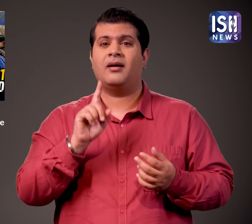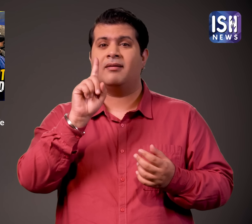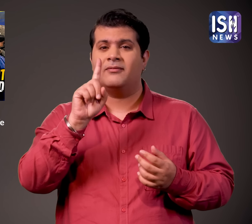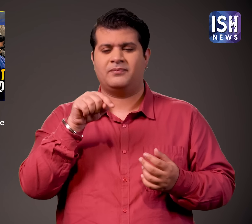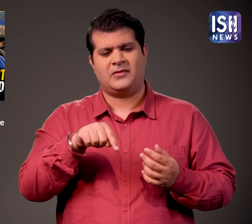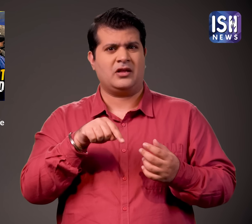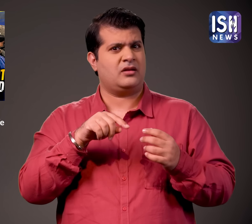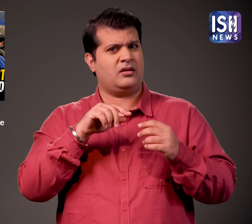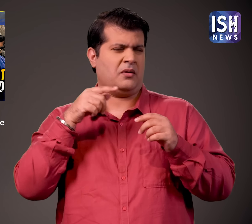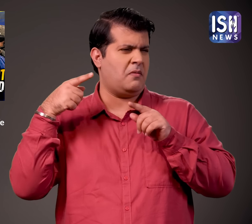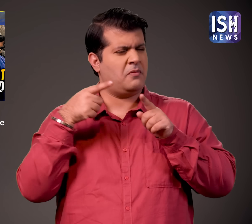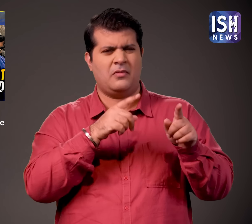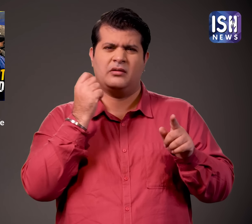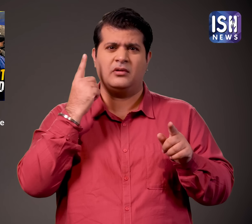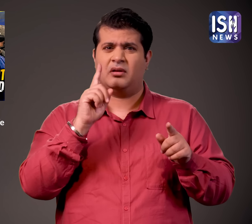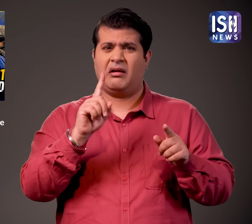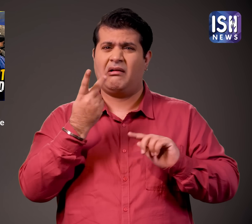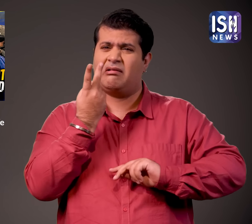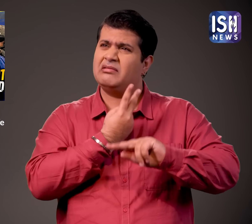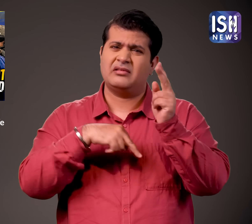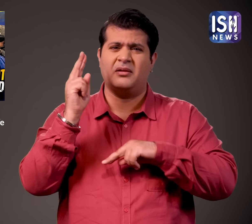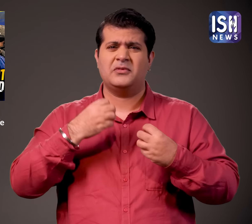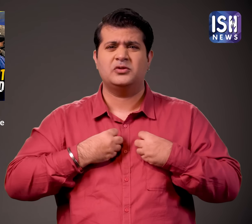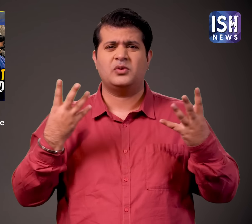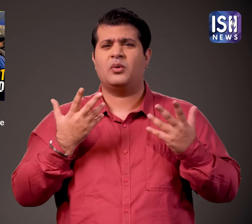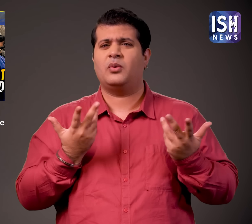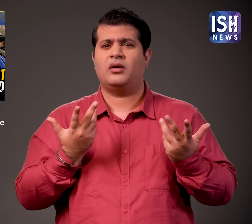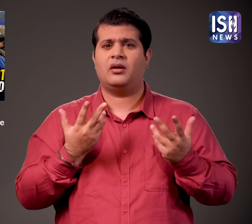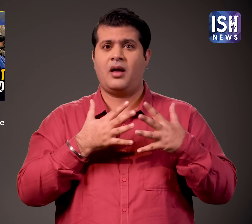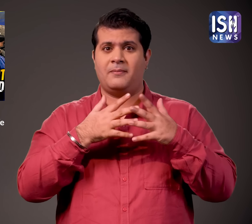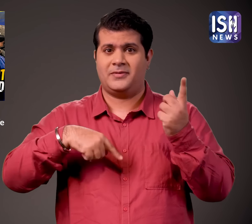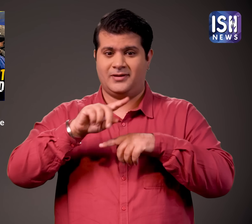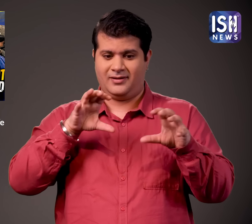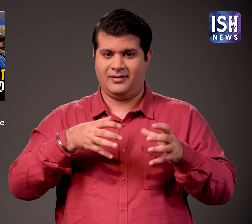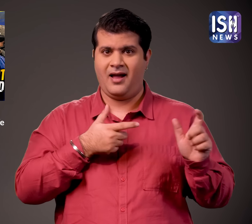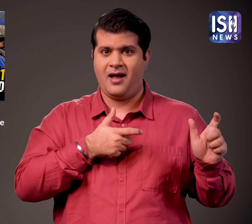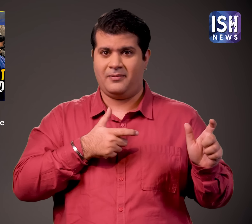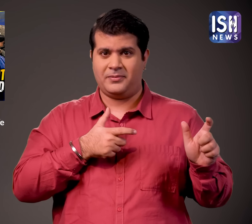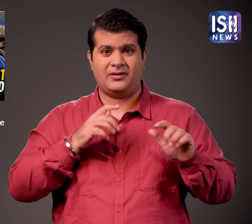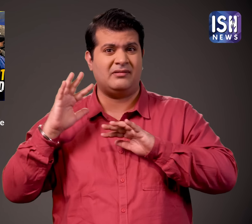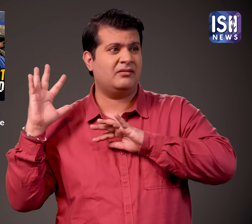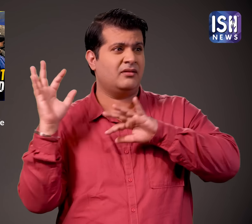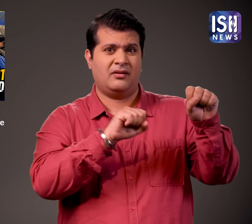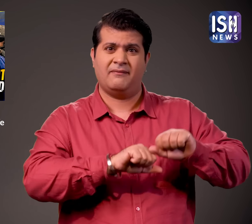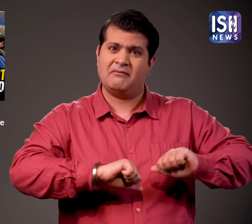However, what’s even more shocking is that the U.S. forces also captured